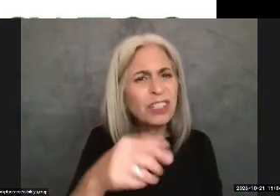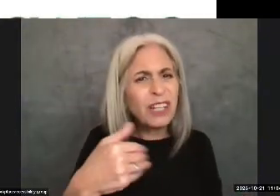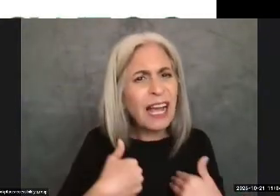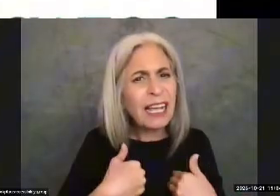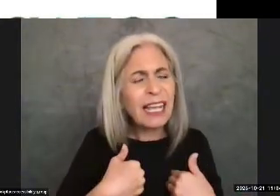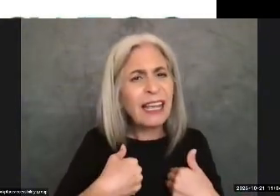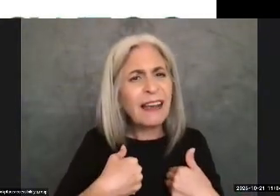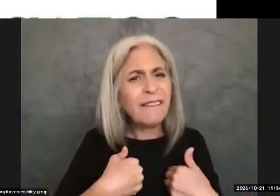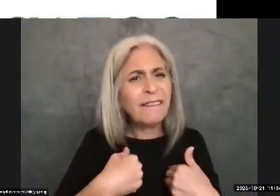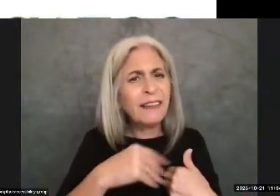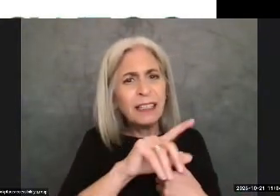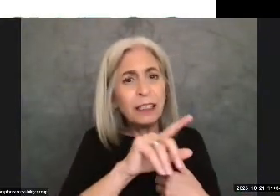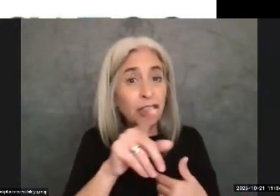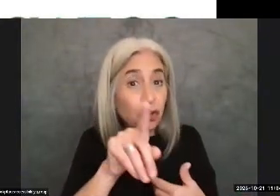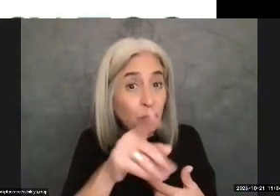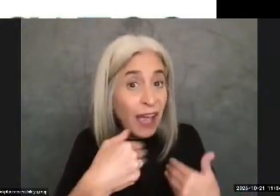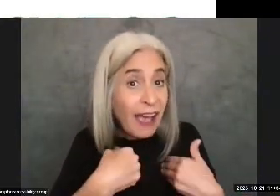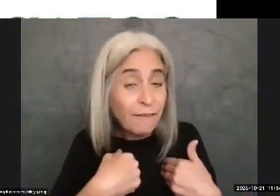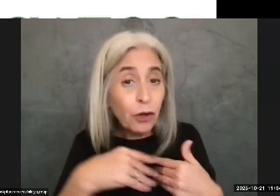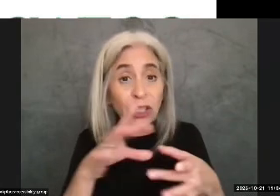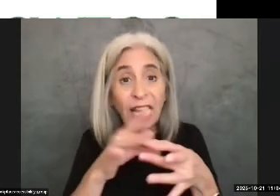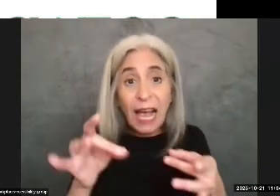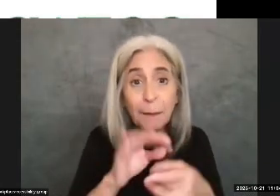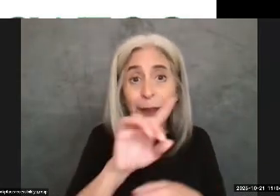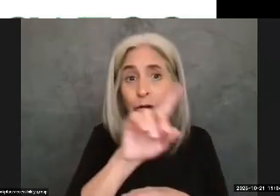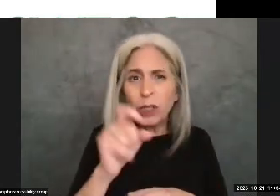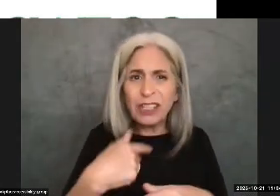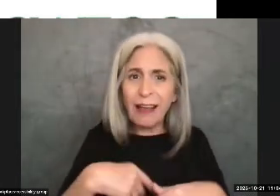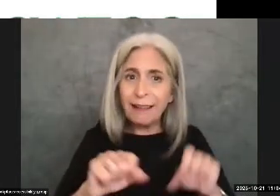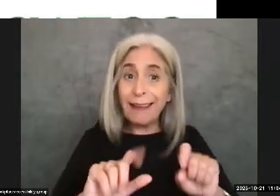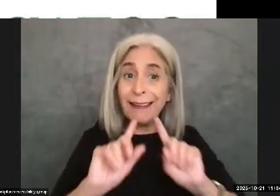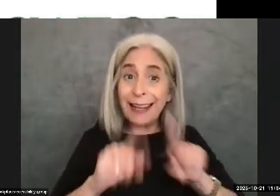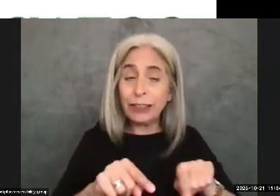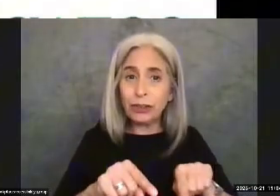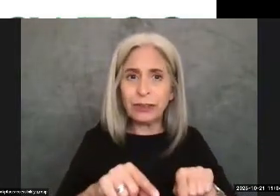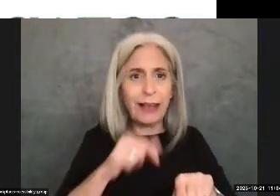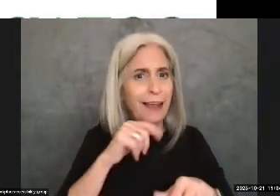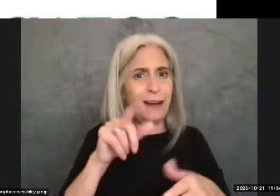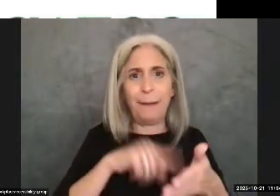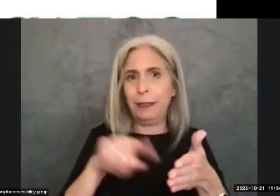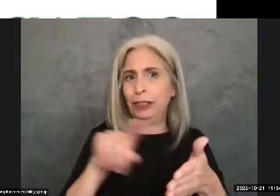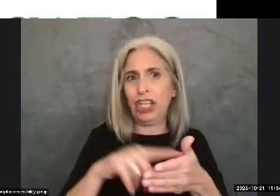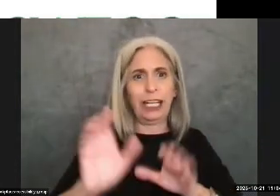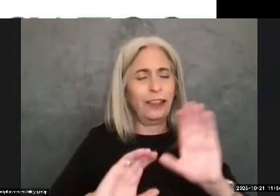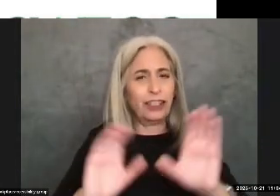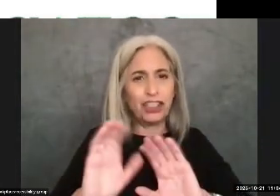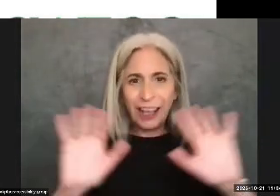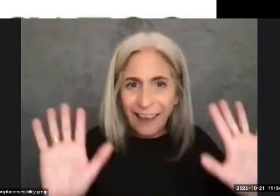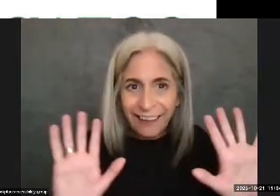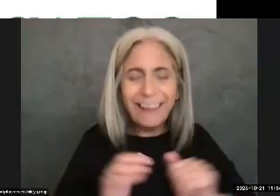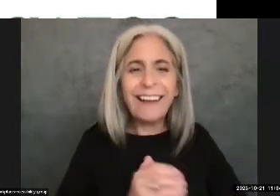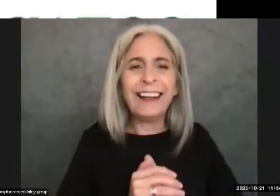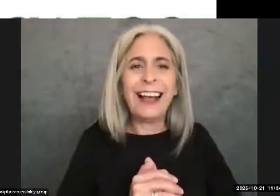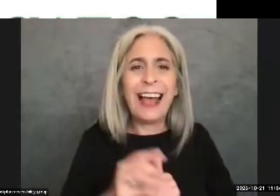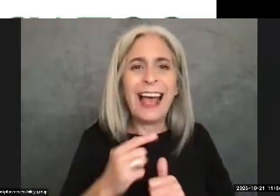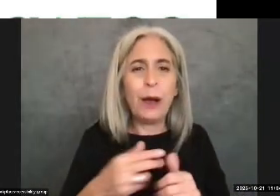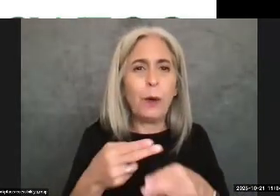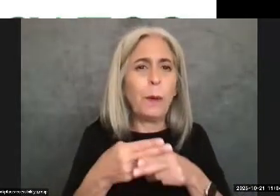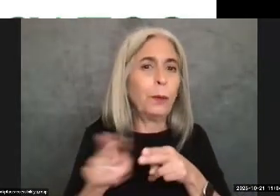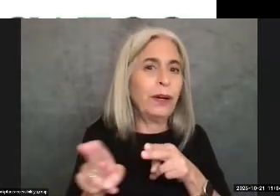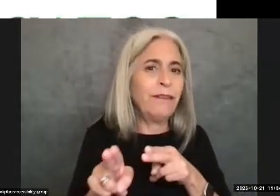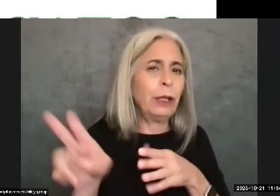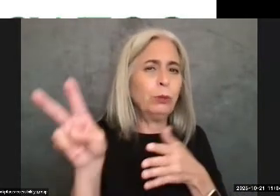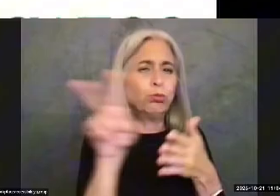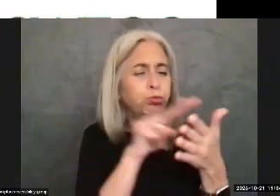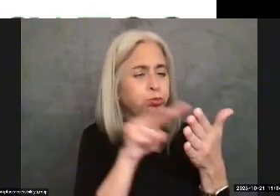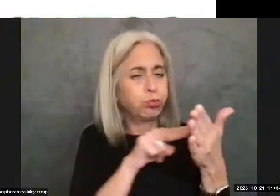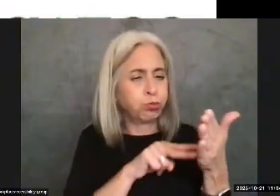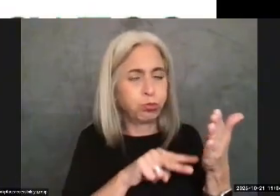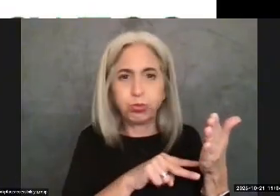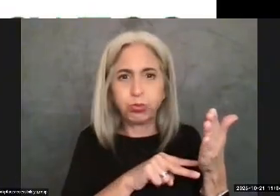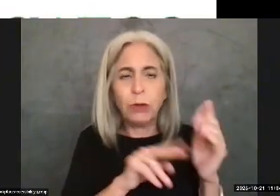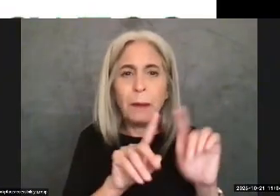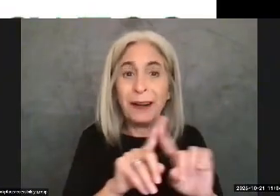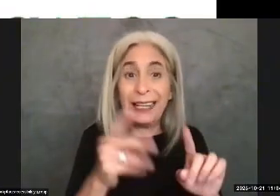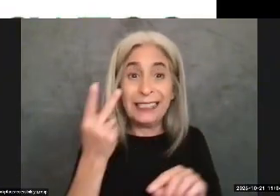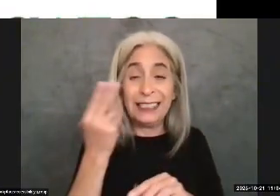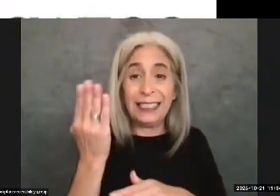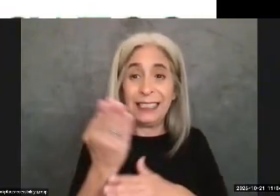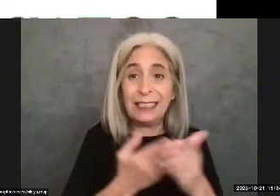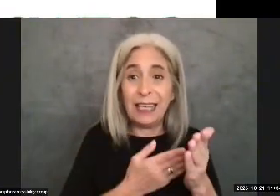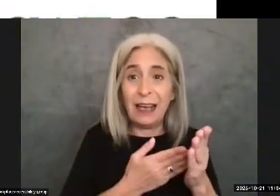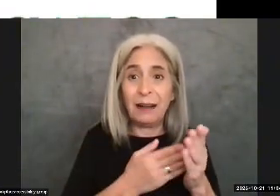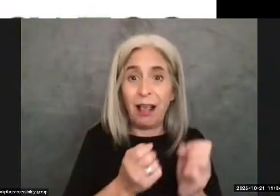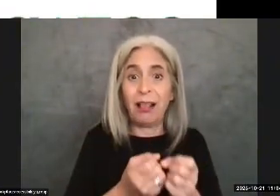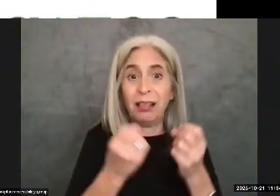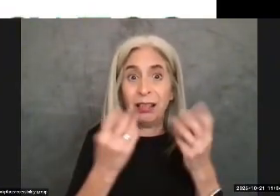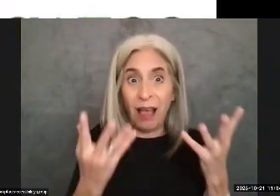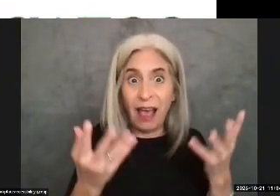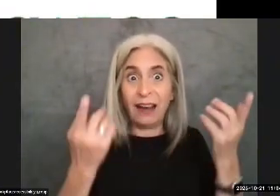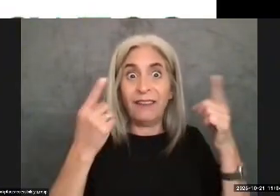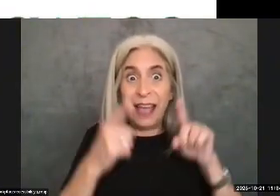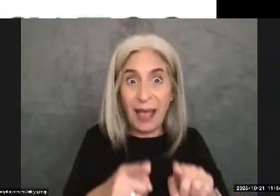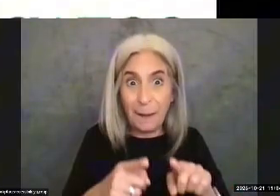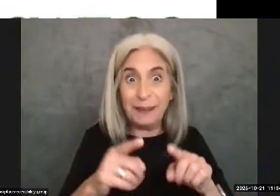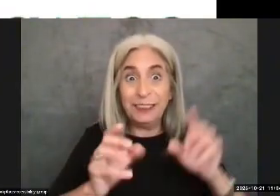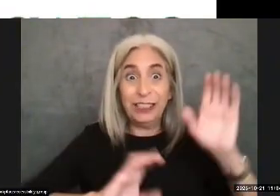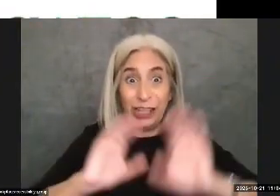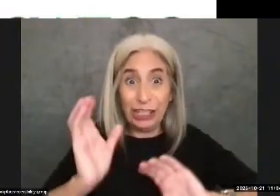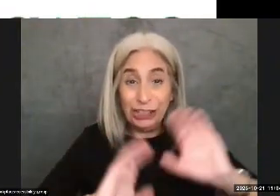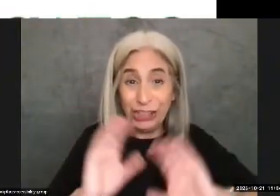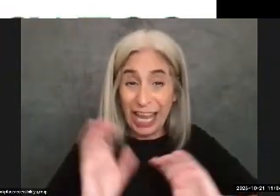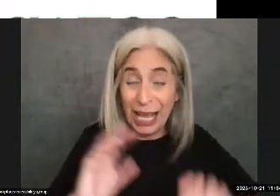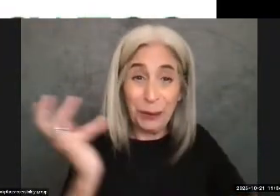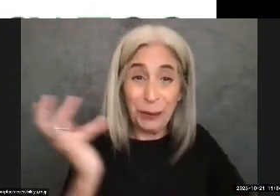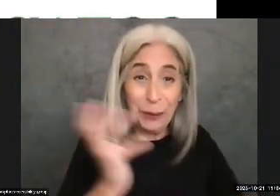Kathleen DeForest: What questions can I answer? Or what comments does anyone have? I have not been checking chat, so I'm going to briefly skim through that, although I do see that there has been a lot going on in there.